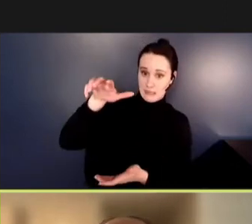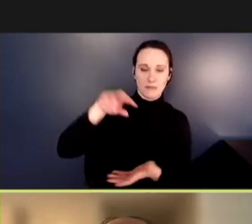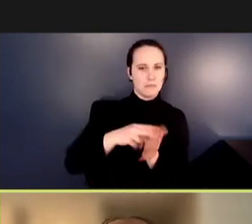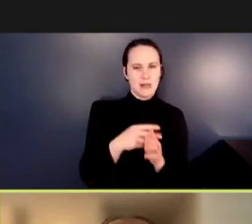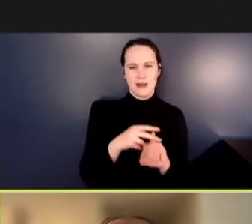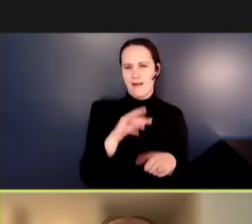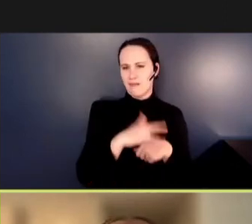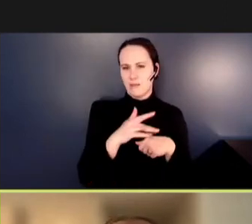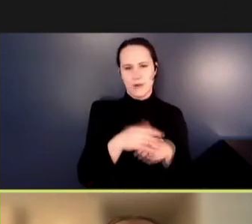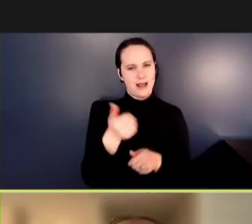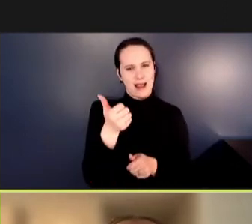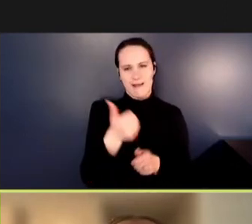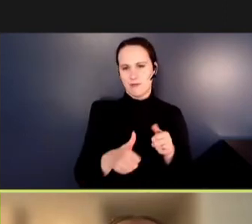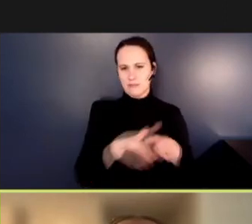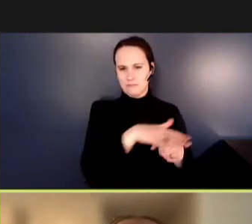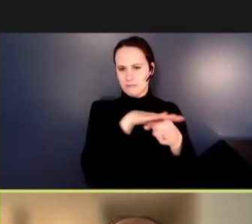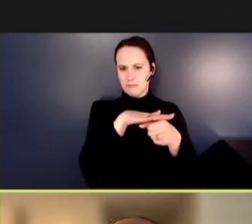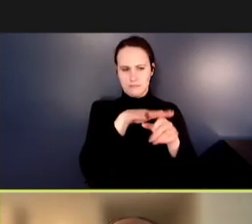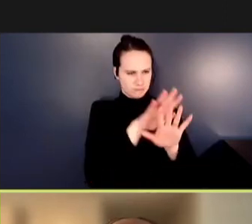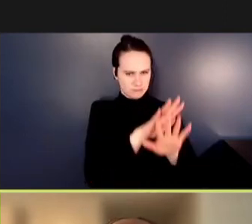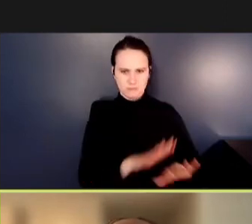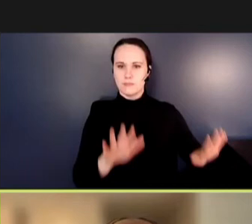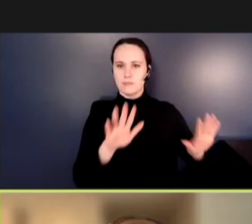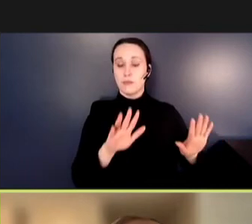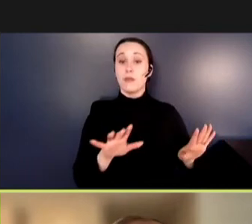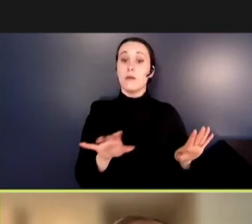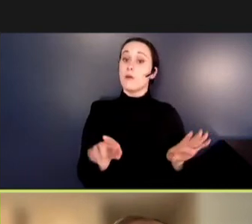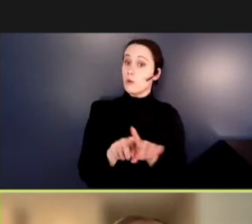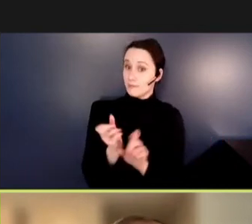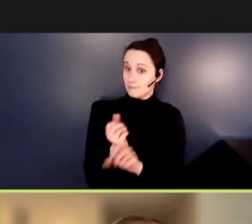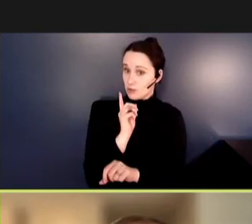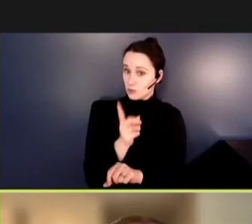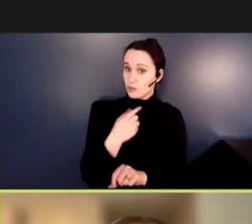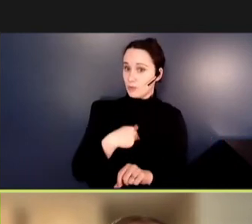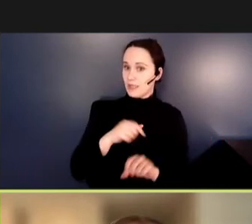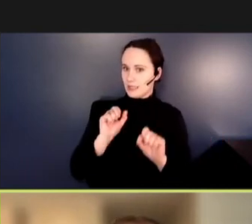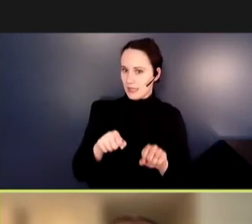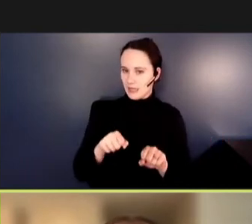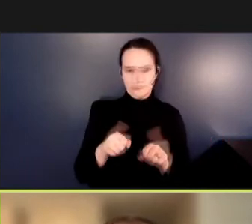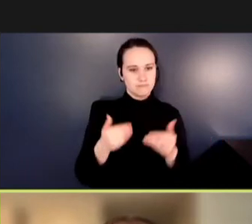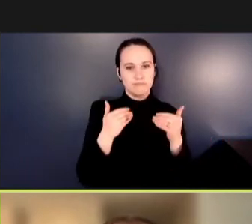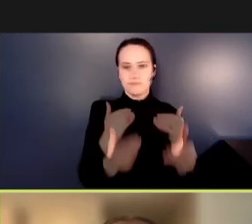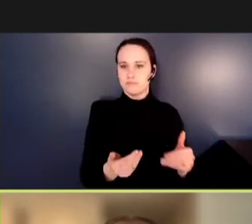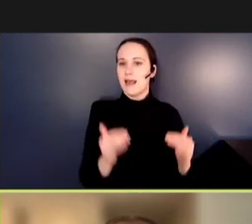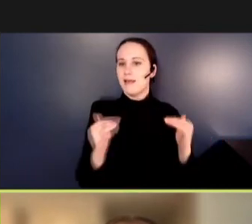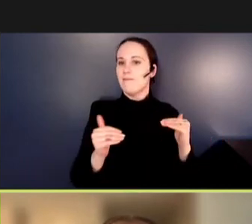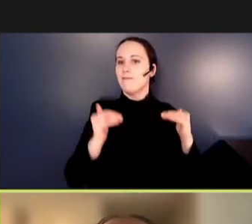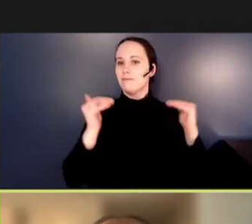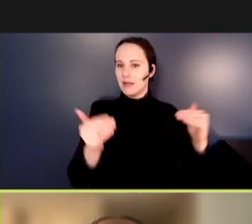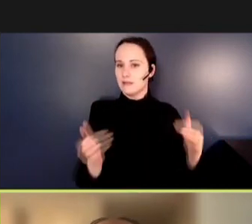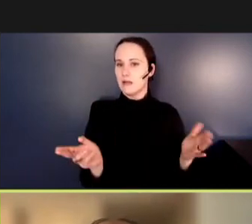but then also making it so that we can do advanced contracting with manufacturers as well.